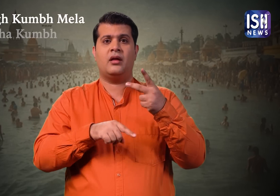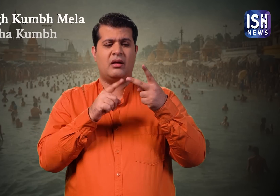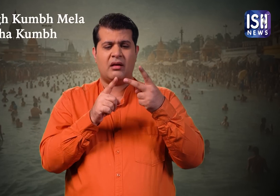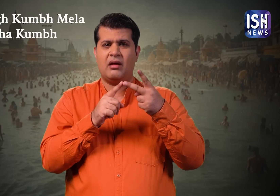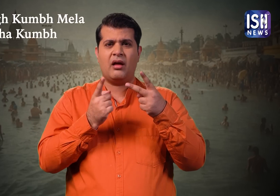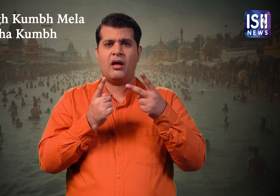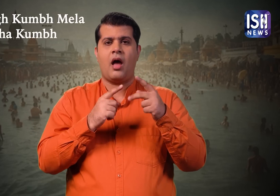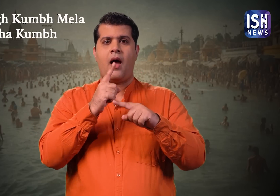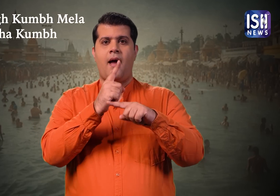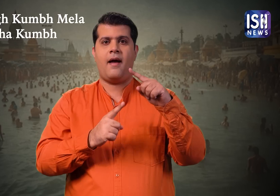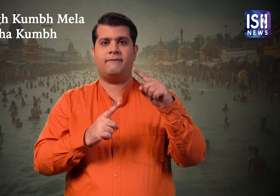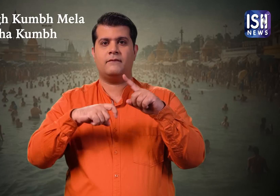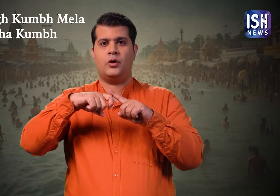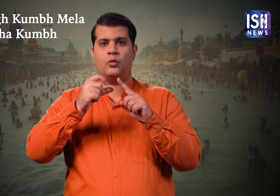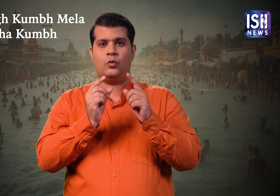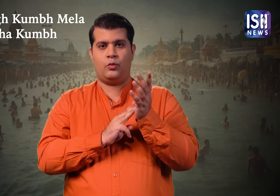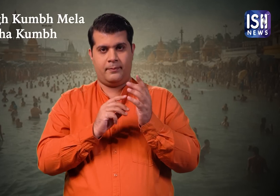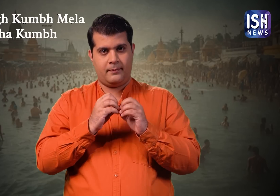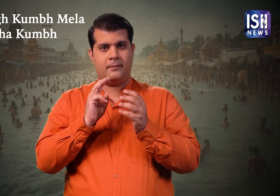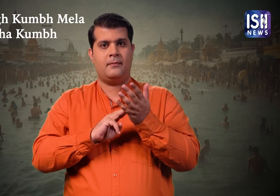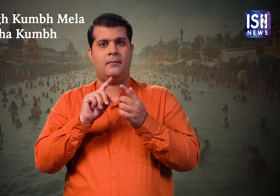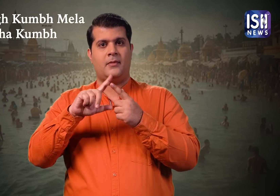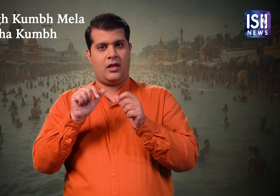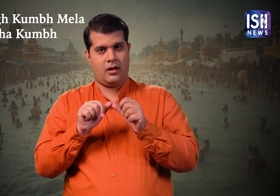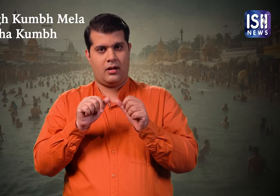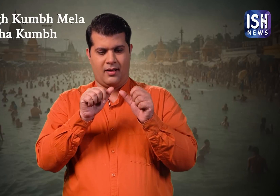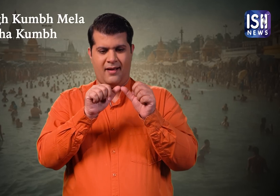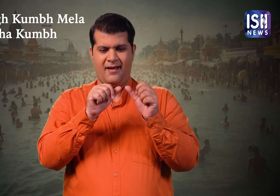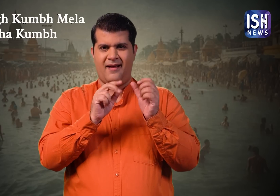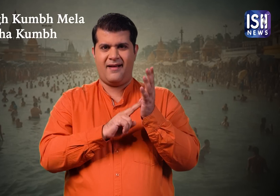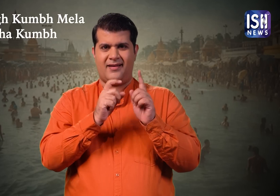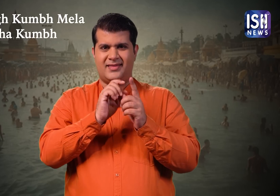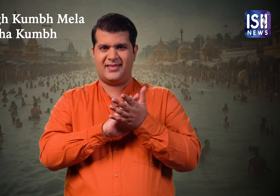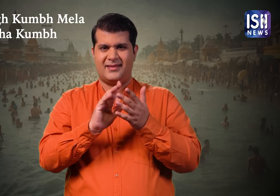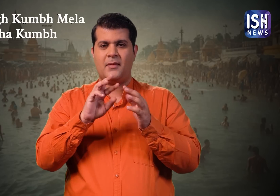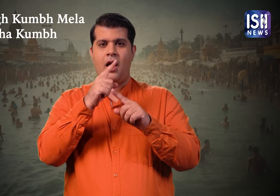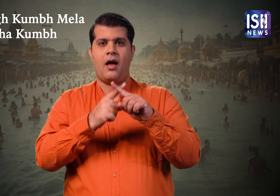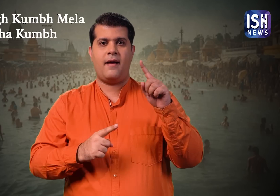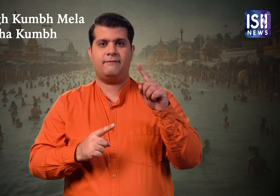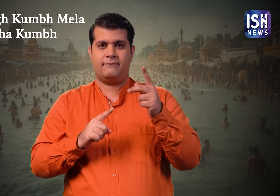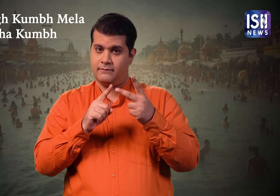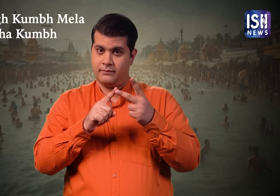2. Ardh Kumbh Mela, where "Ardh" means "half".